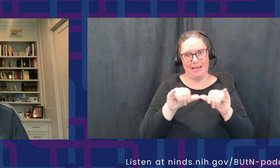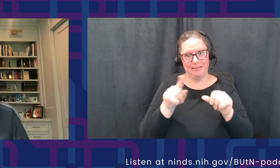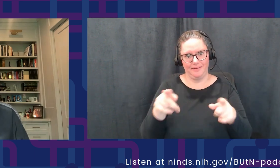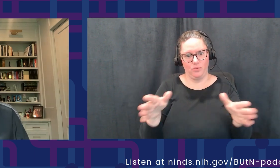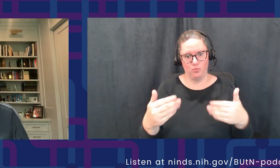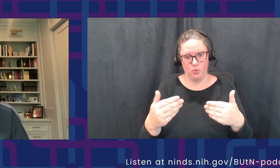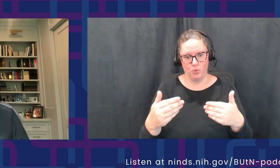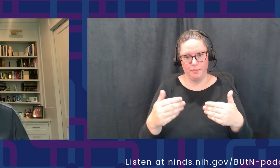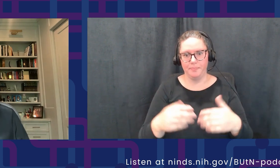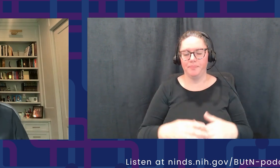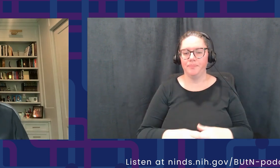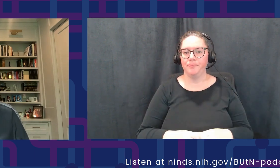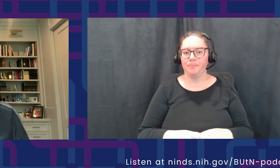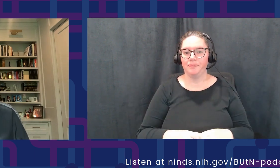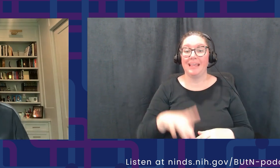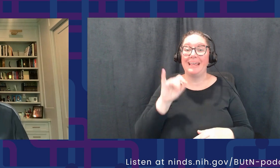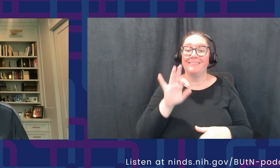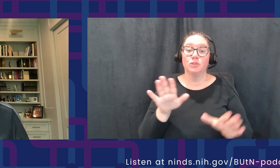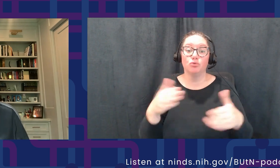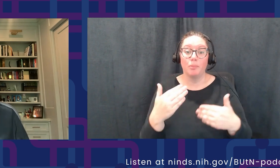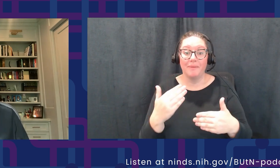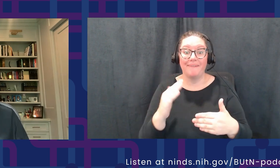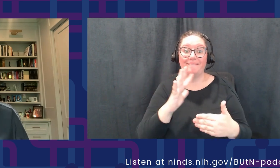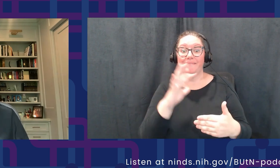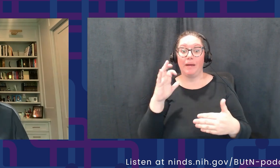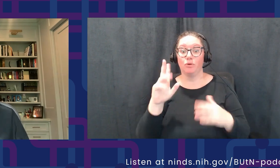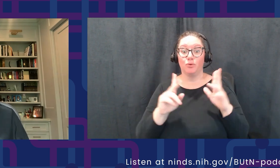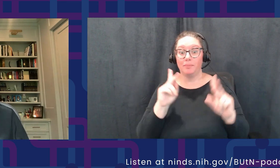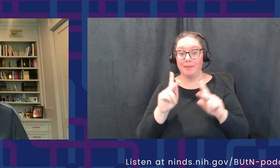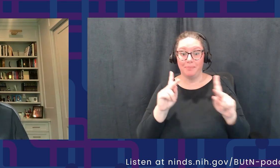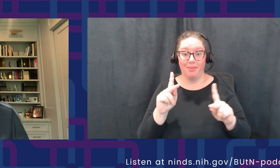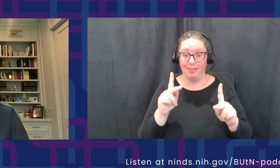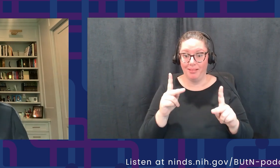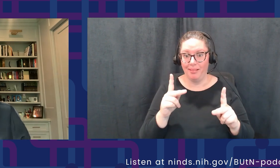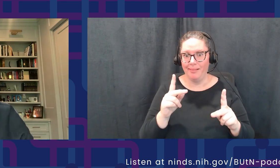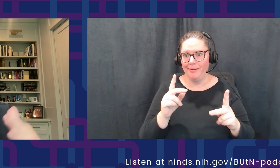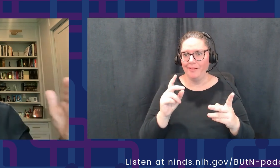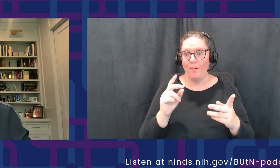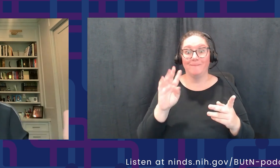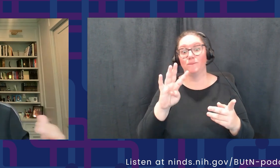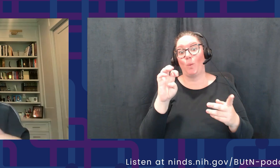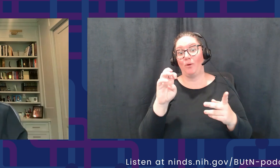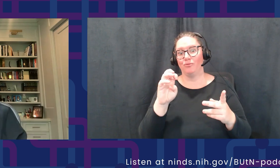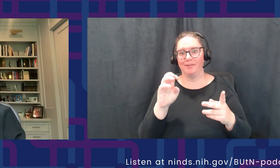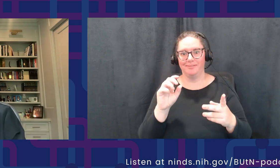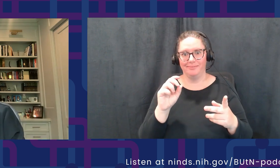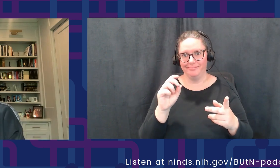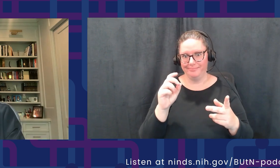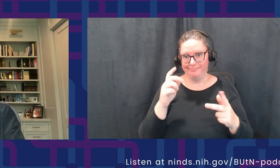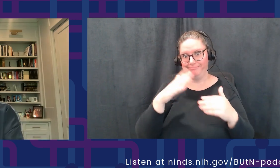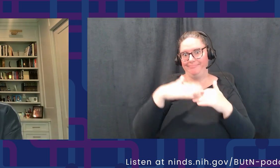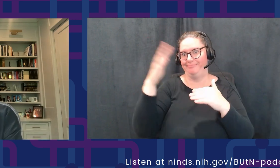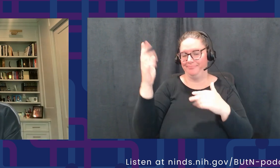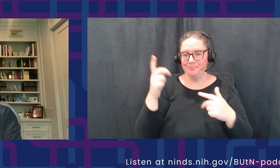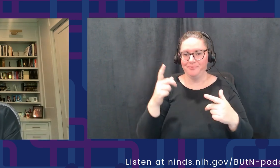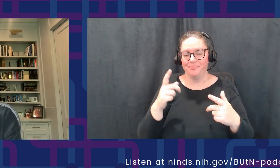When it is a room of 500 people or 400 or above, it's often that people